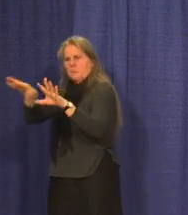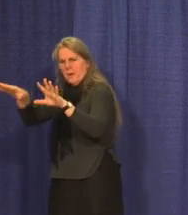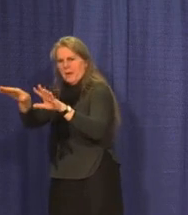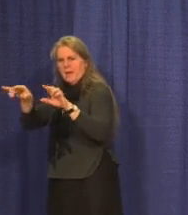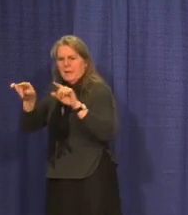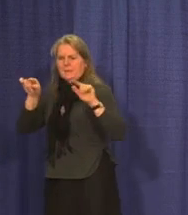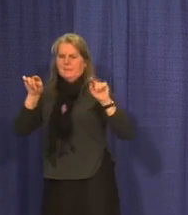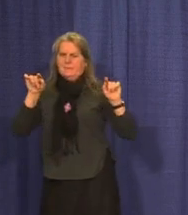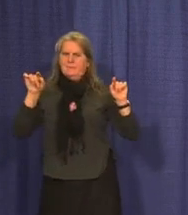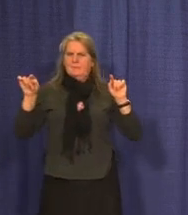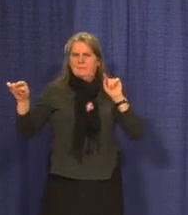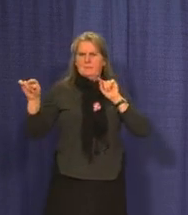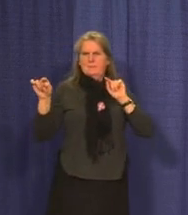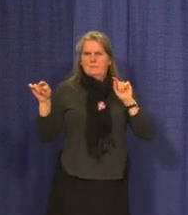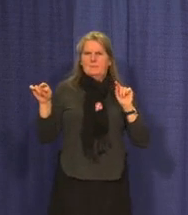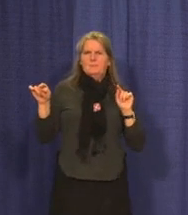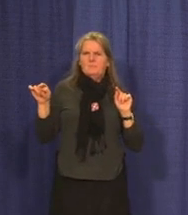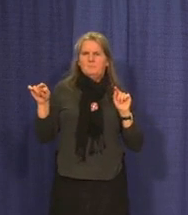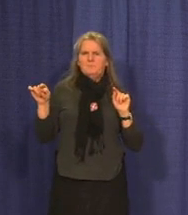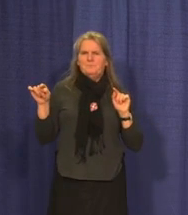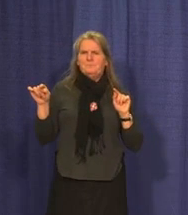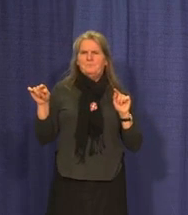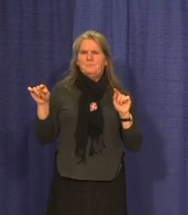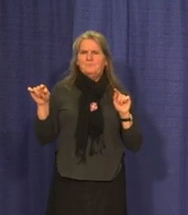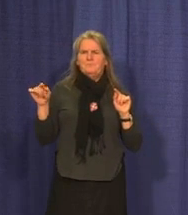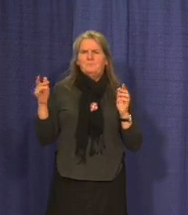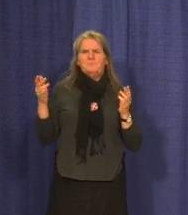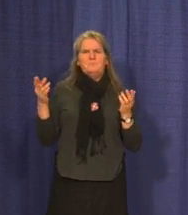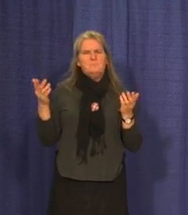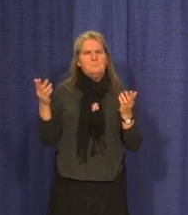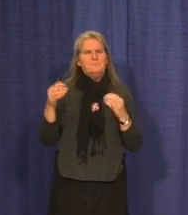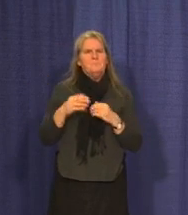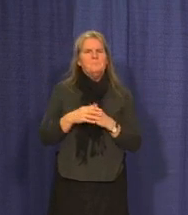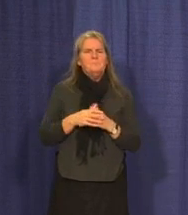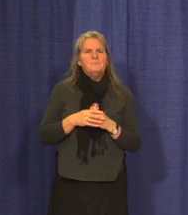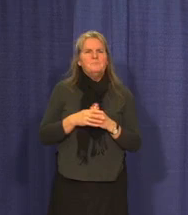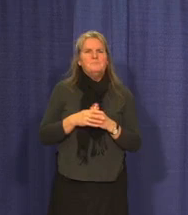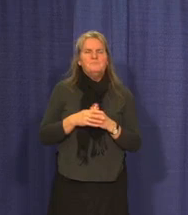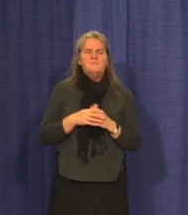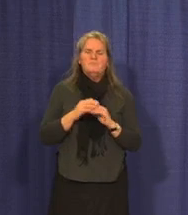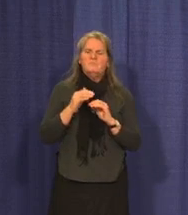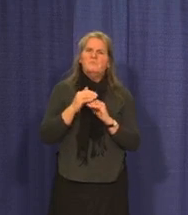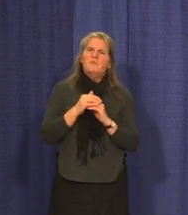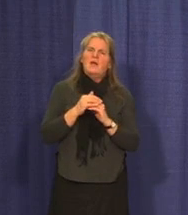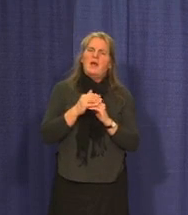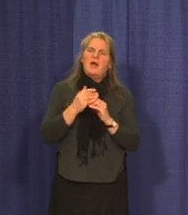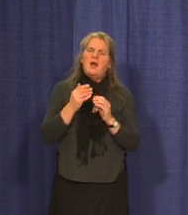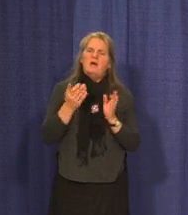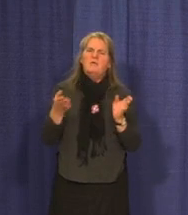So to me, I think it is much more important wherever we go